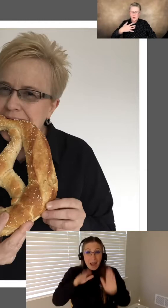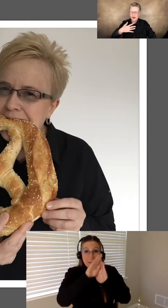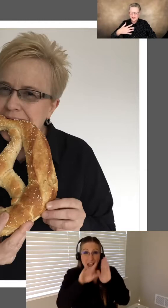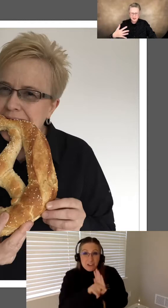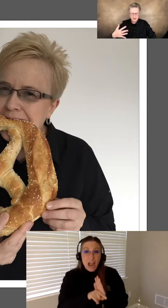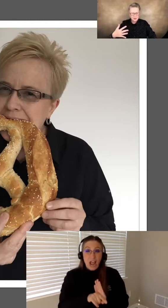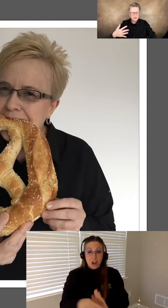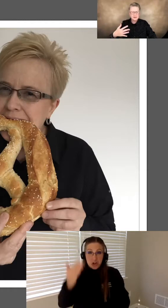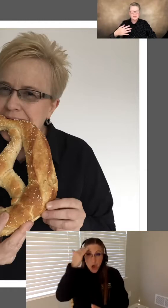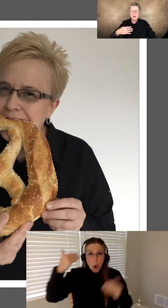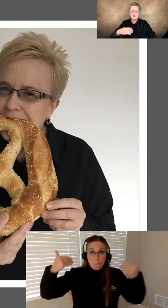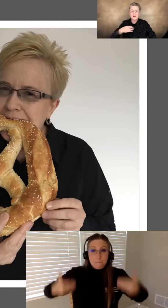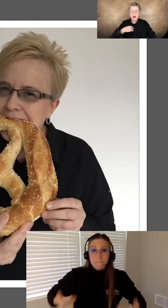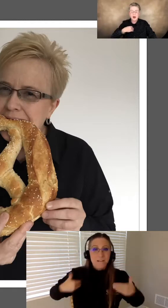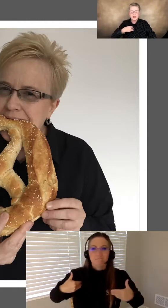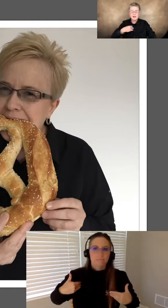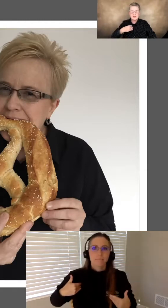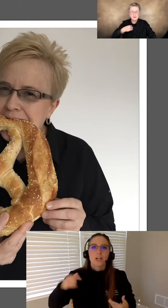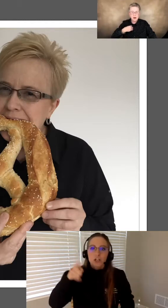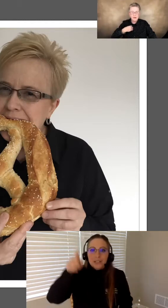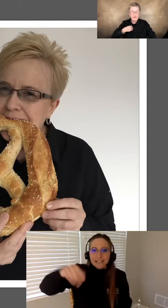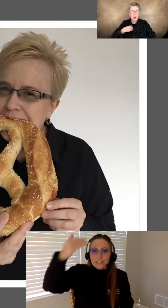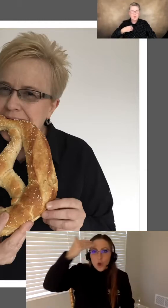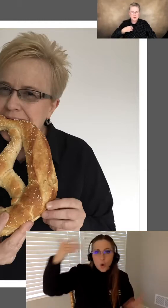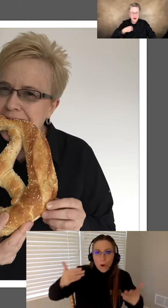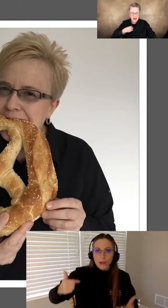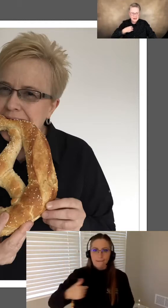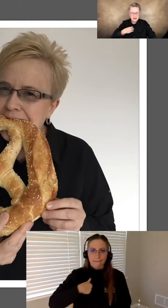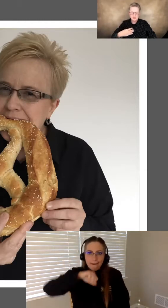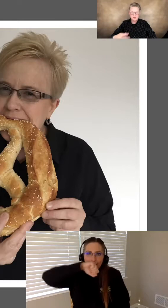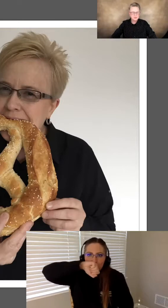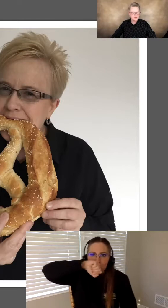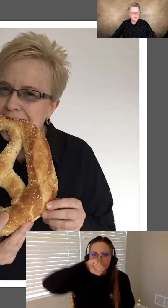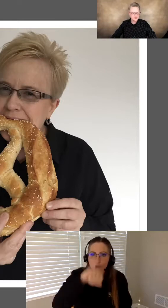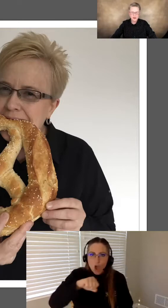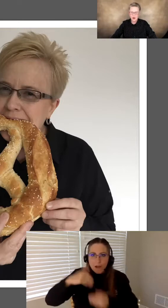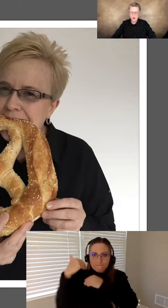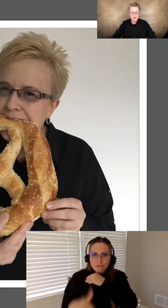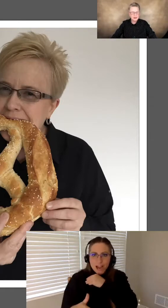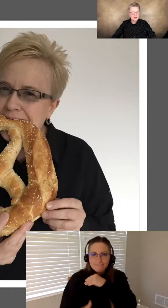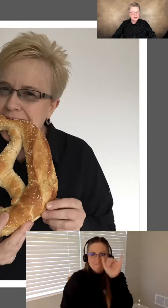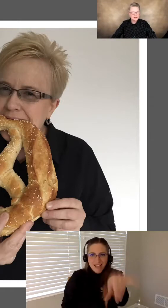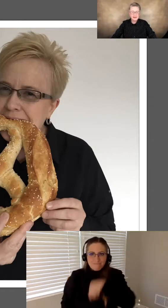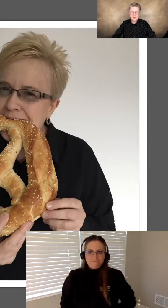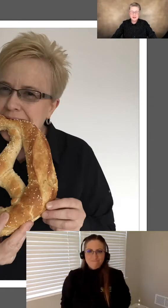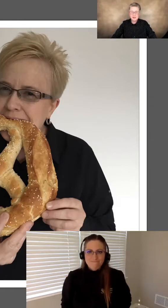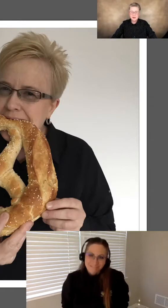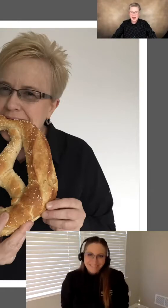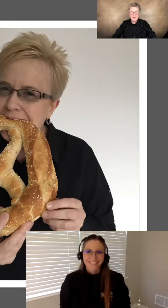anything you just need to know that I love bread there you go and since I can't see you laughing